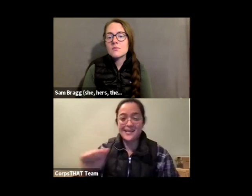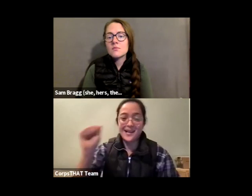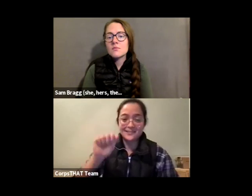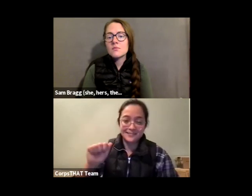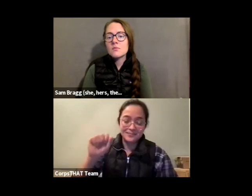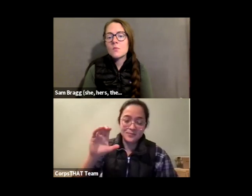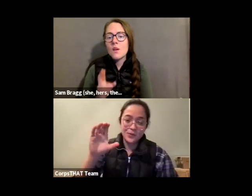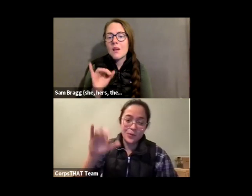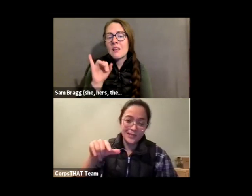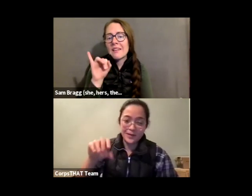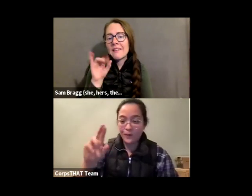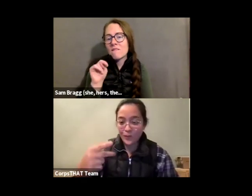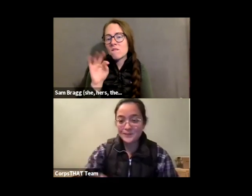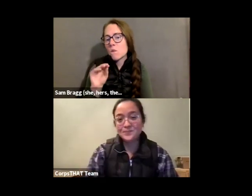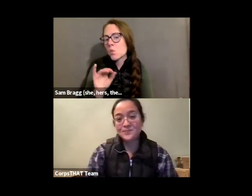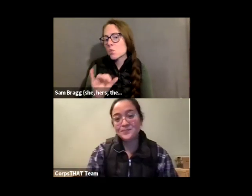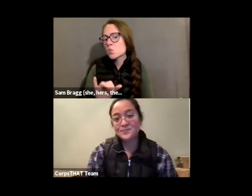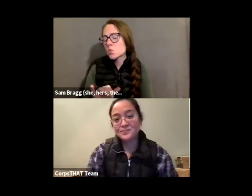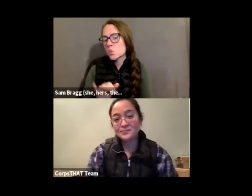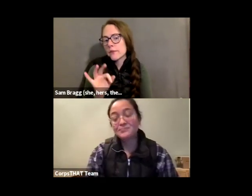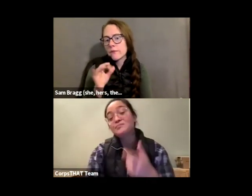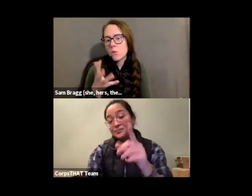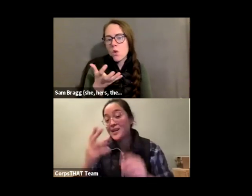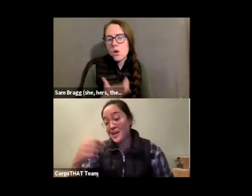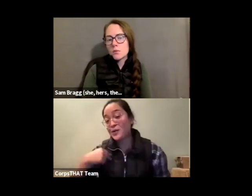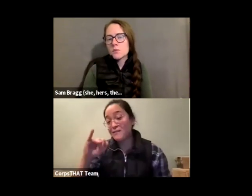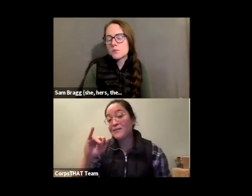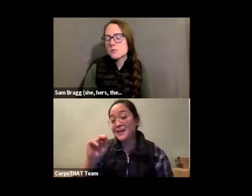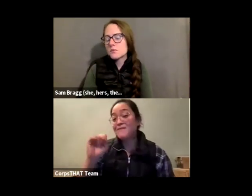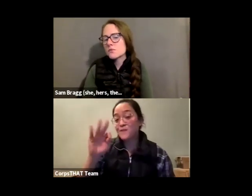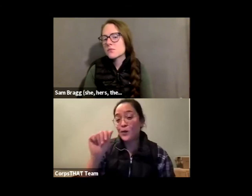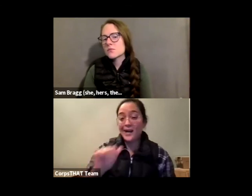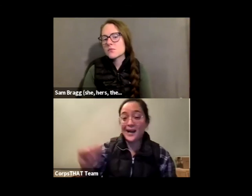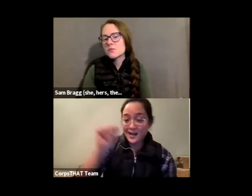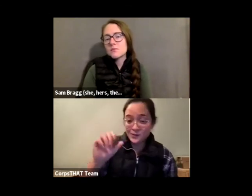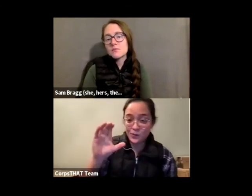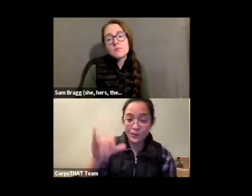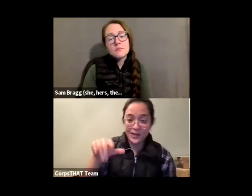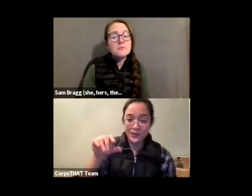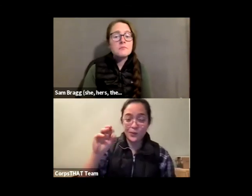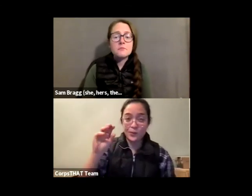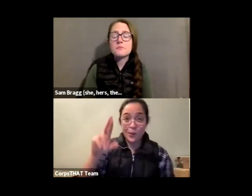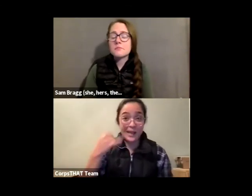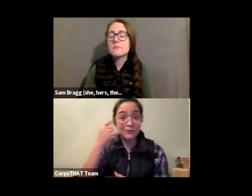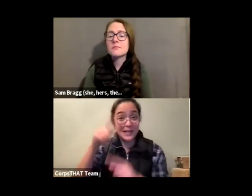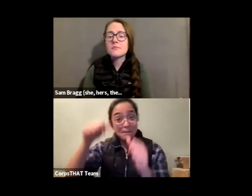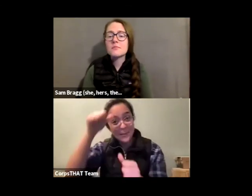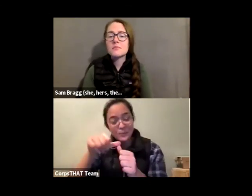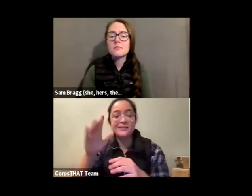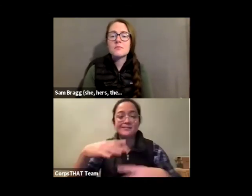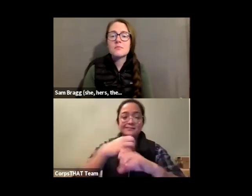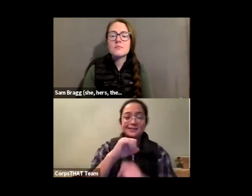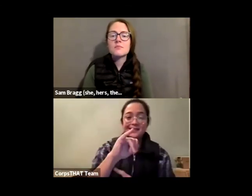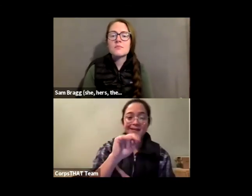to email us at courses at core that dot org also you can contact us at info core that dot org too